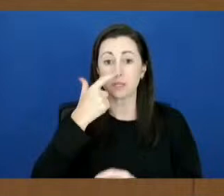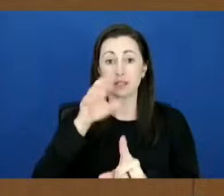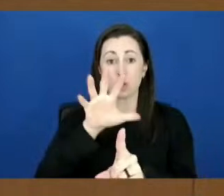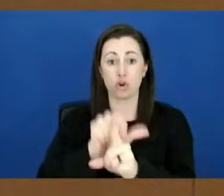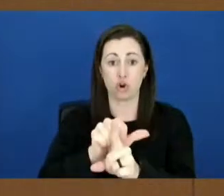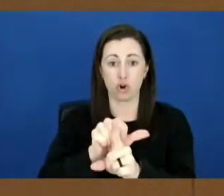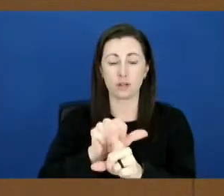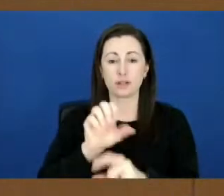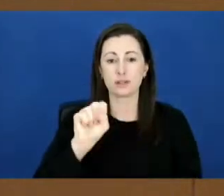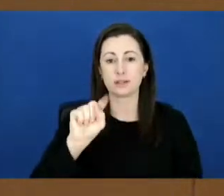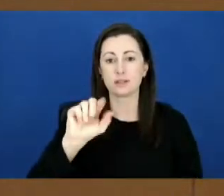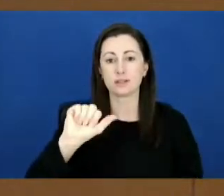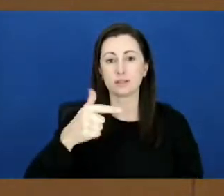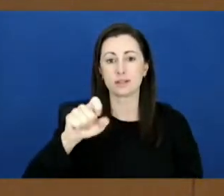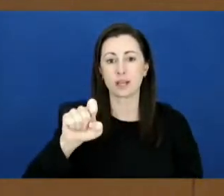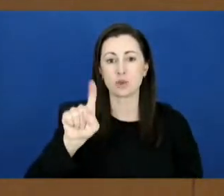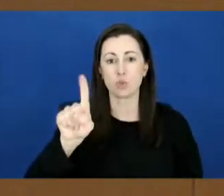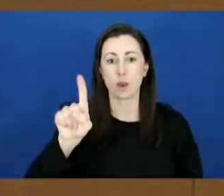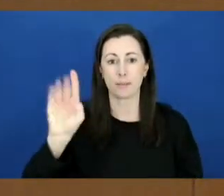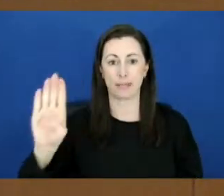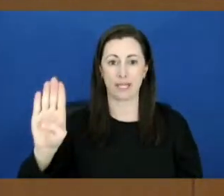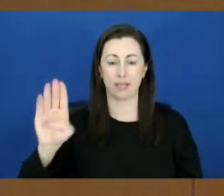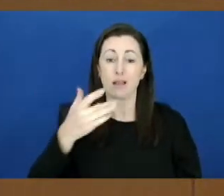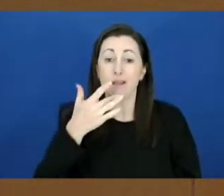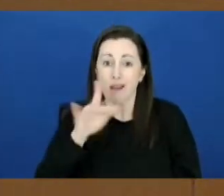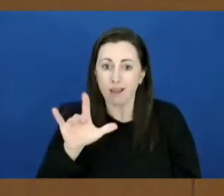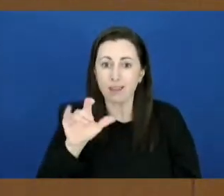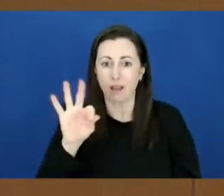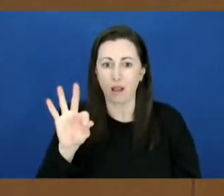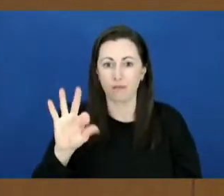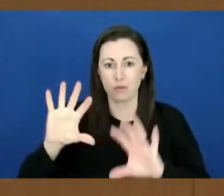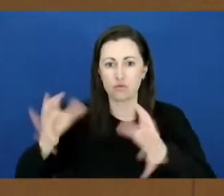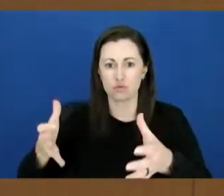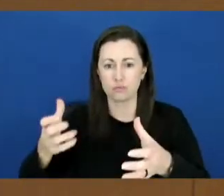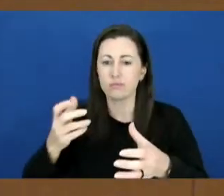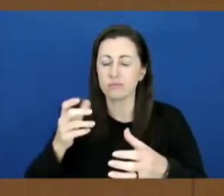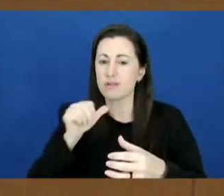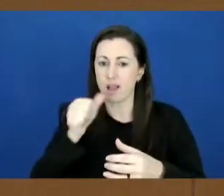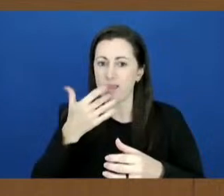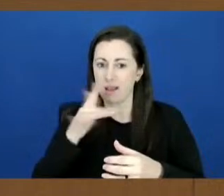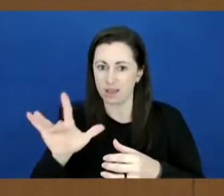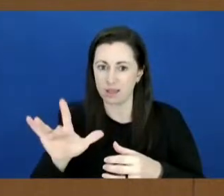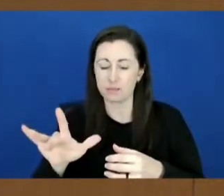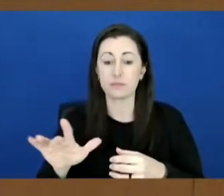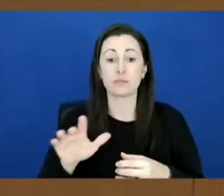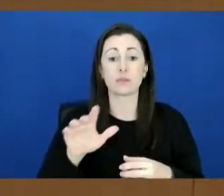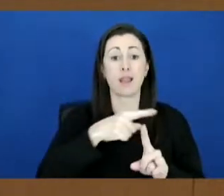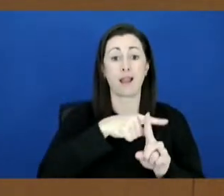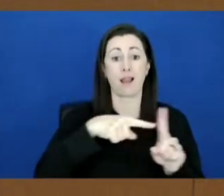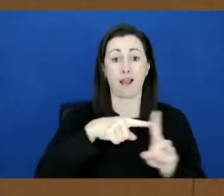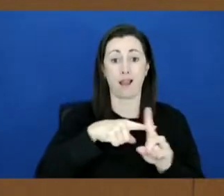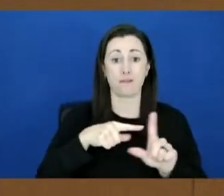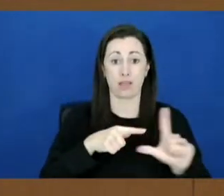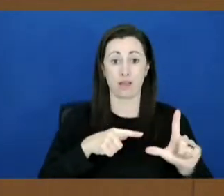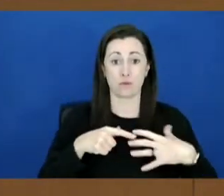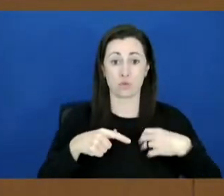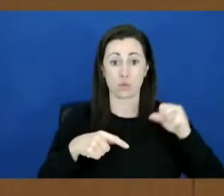A MIRACLE, BECAUSE IT WAS CAUGHT AT STAGE 1-B. I AM THE LUCKIEST OF THE